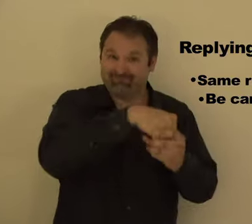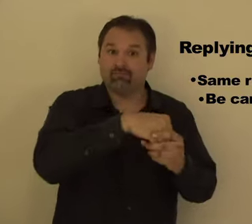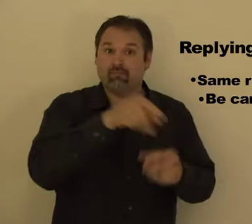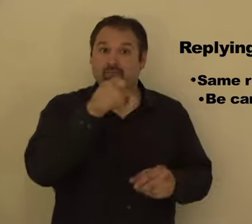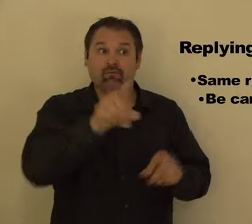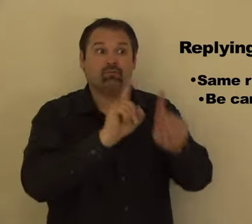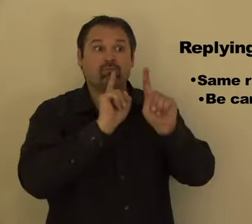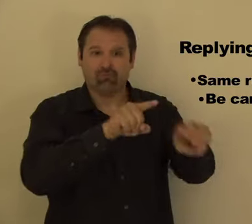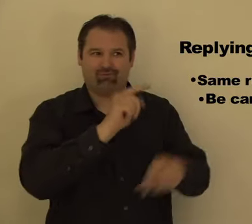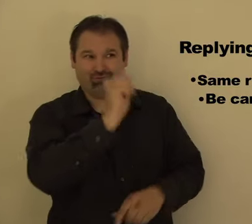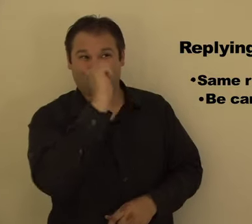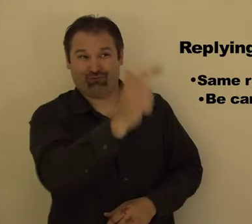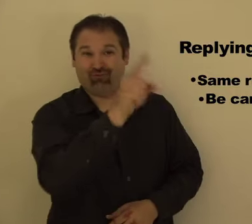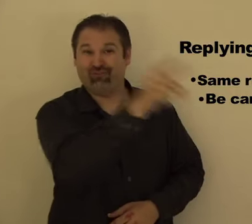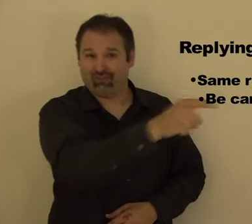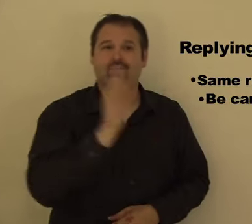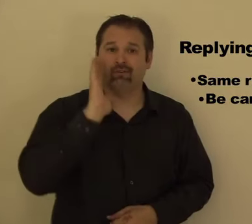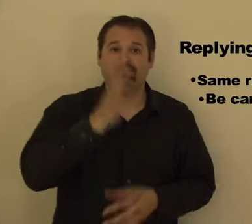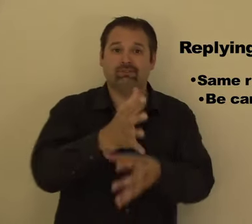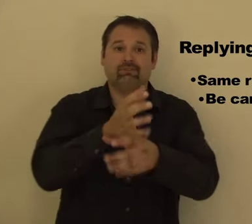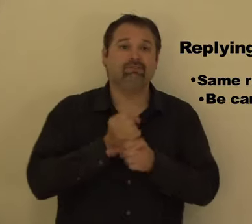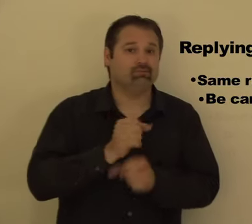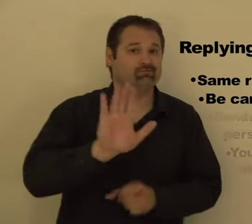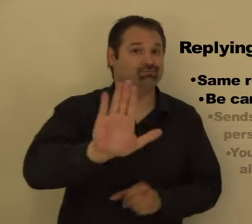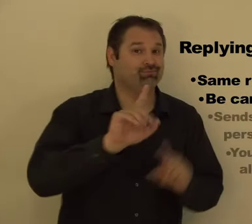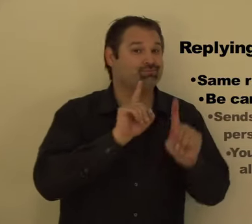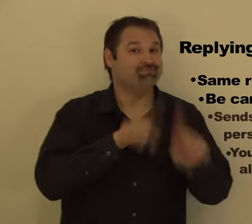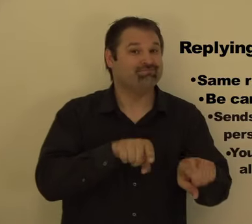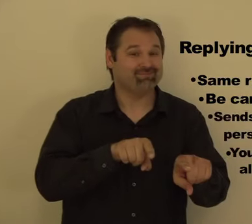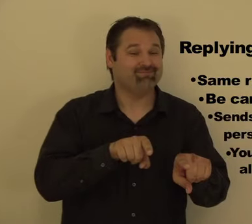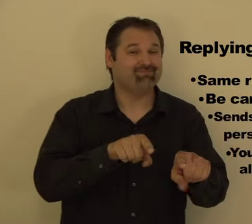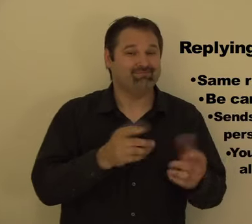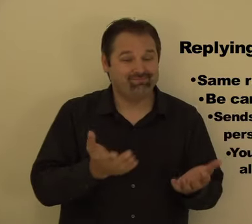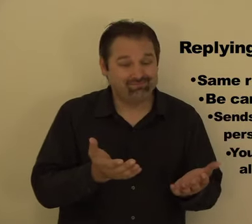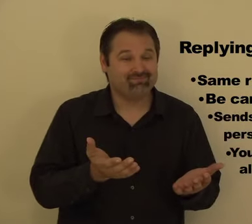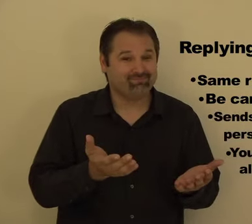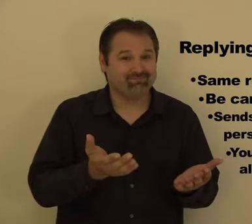You may not want all of these people to receive your reply, or,